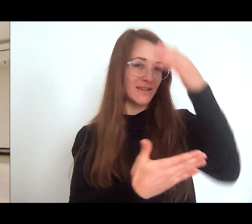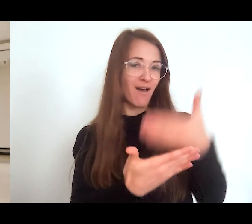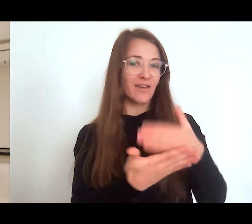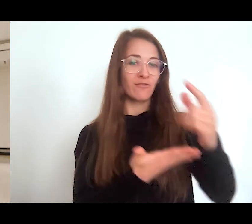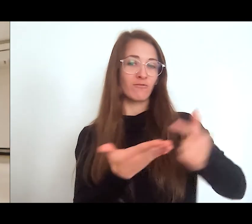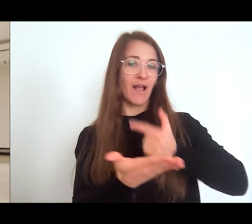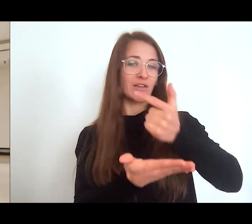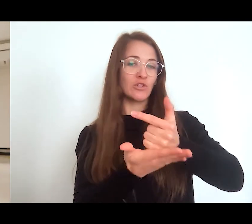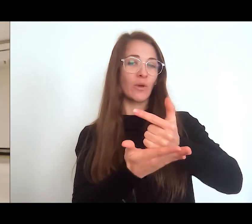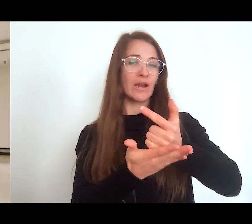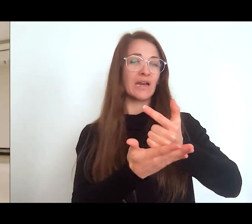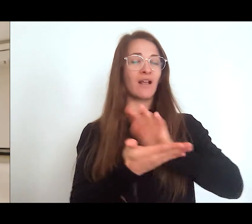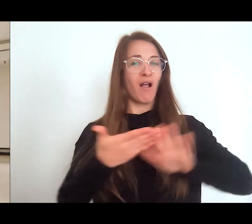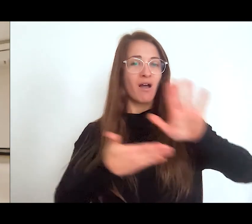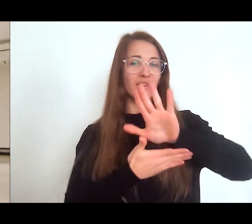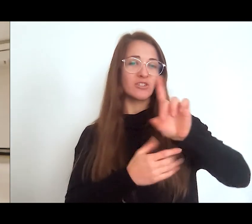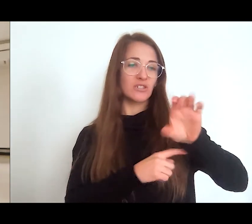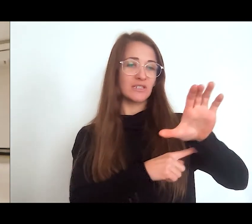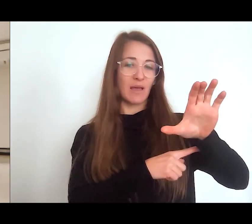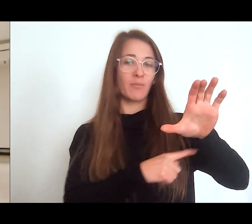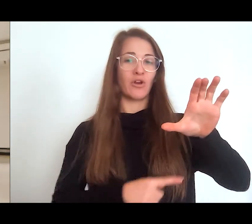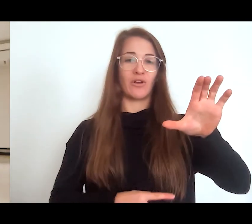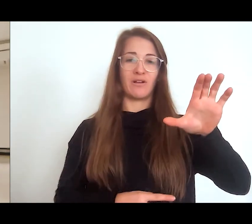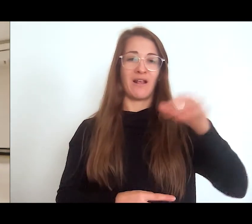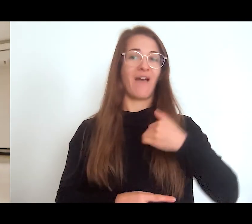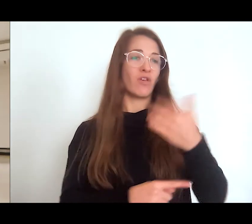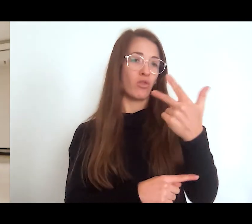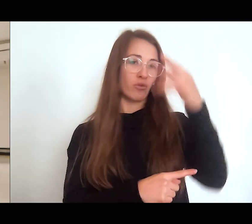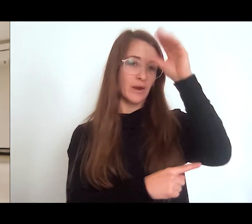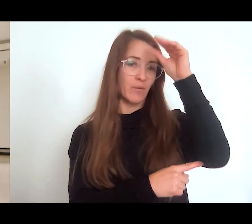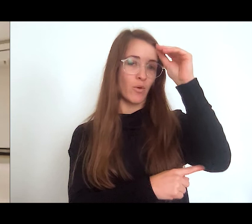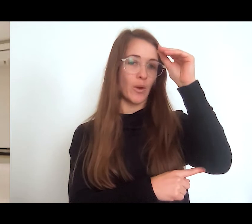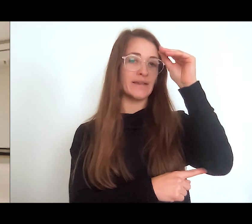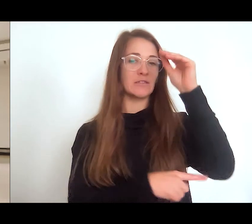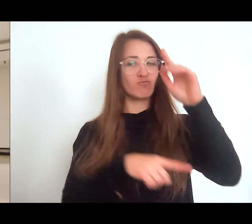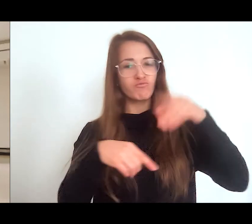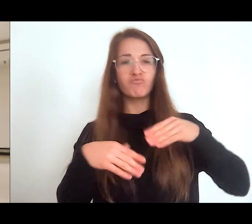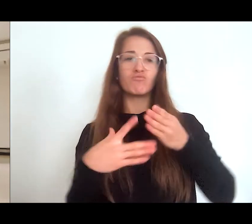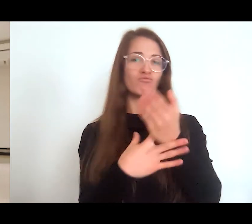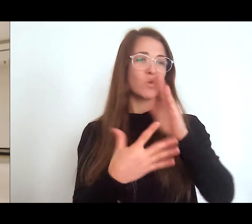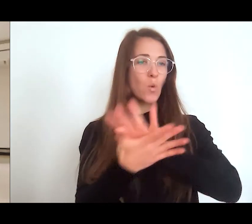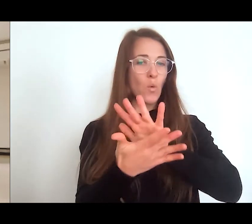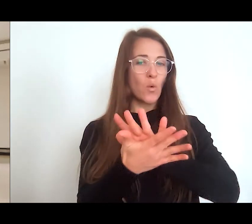HAVING MY YOUNGEST SON IS GRADUATING FROM COLLEGE IN DECEMBER. SO I HAVE HAD THREE BOYS THAT